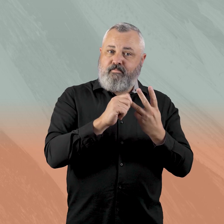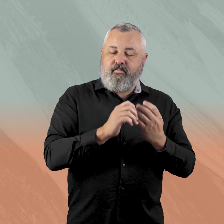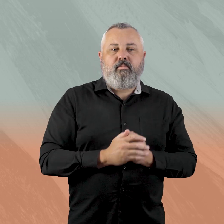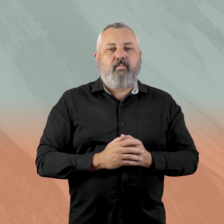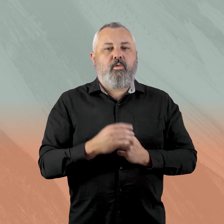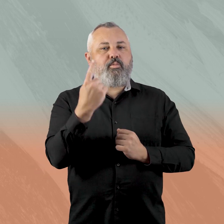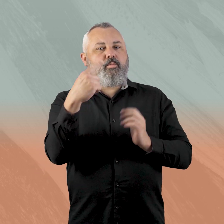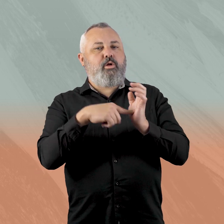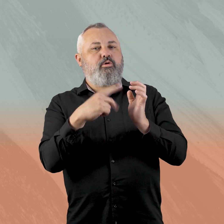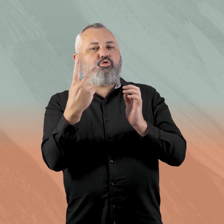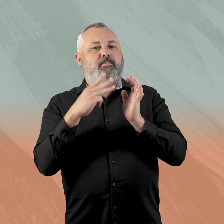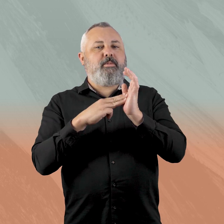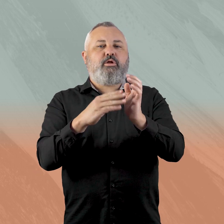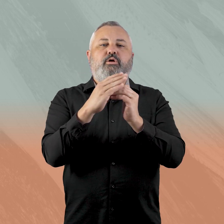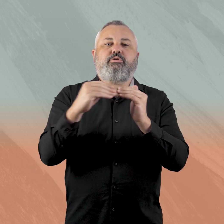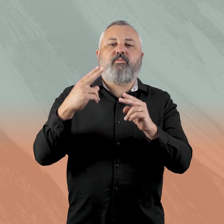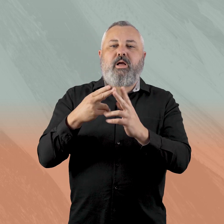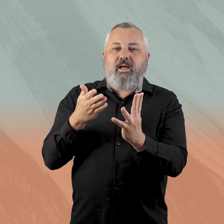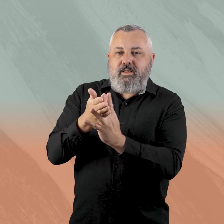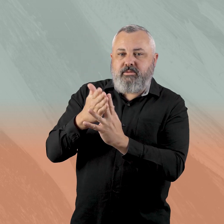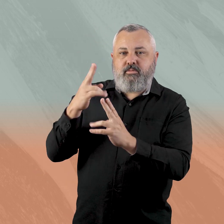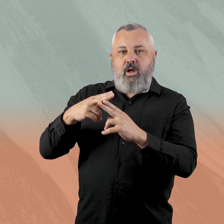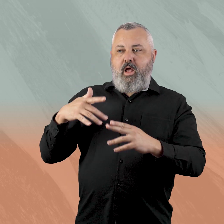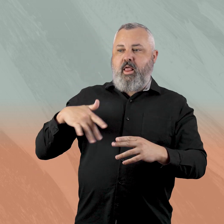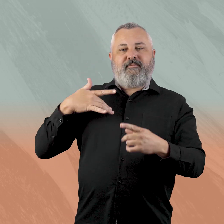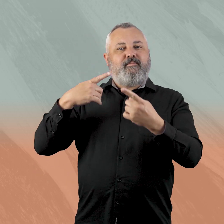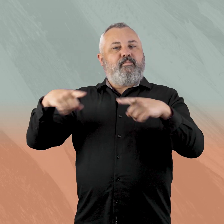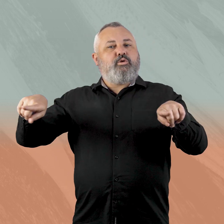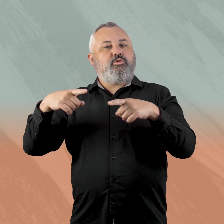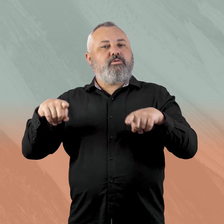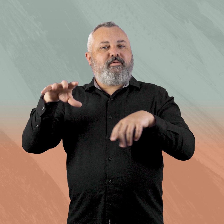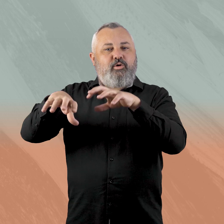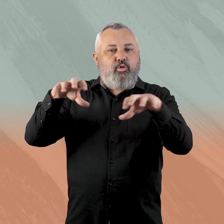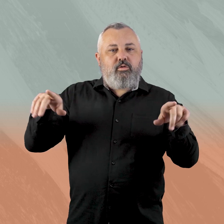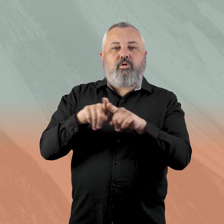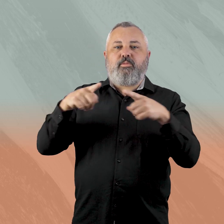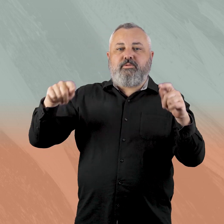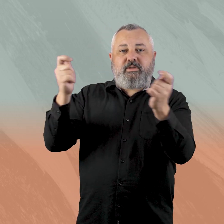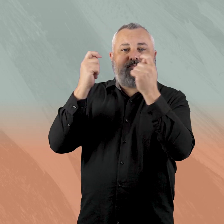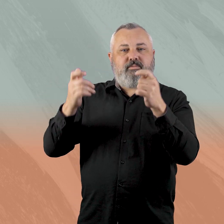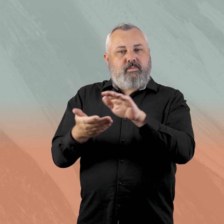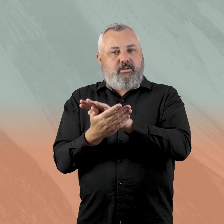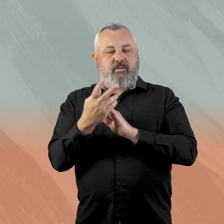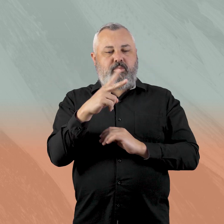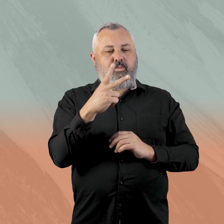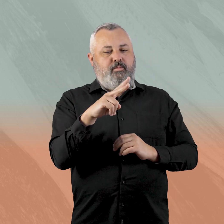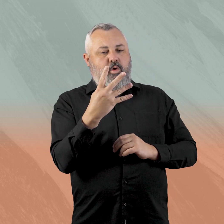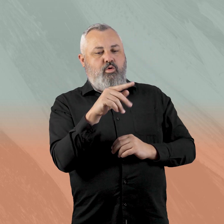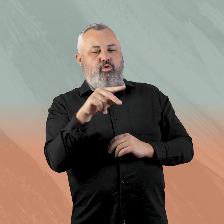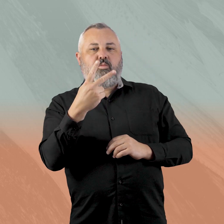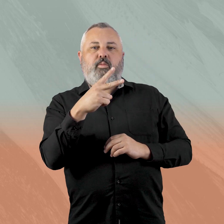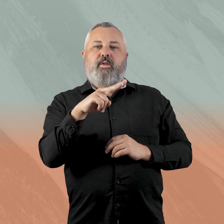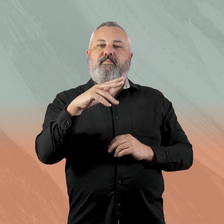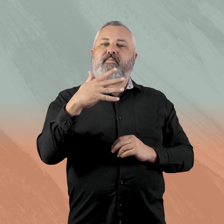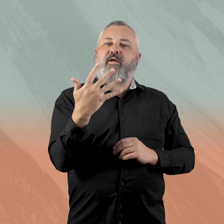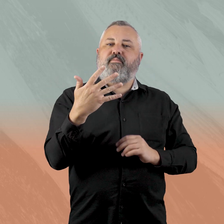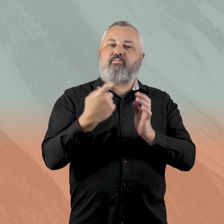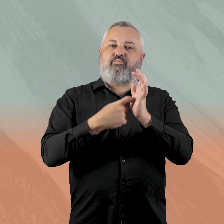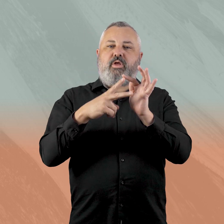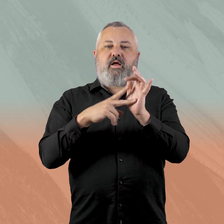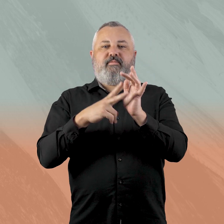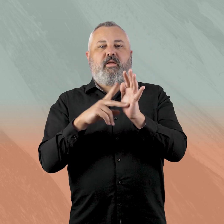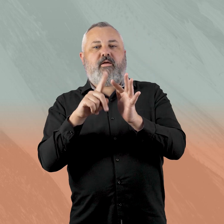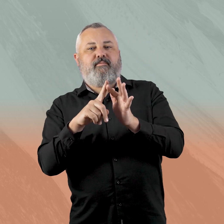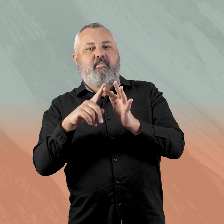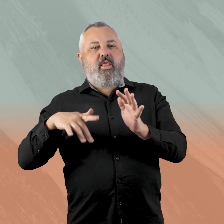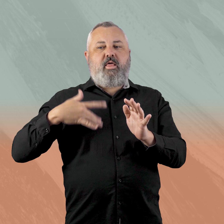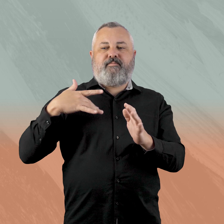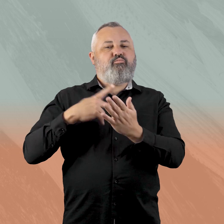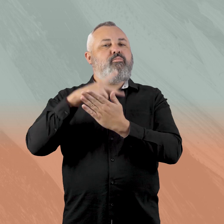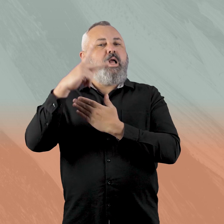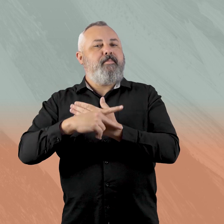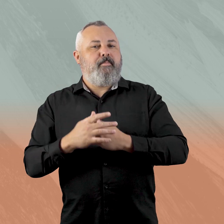$1.2 million for accessibility activities at live music venues and music festivals through the 2024-25 Revive Live program